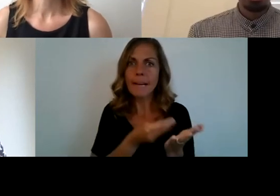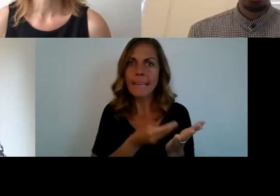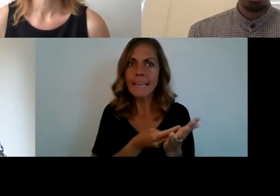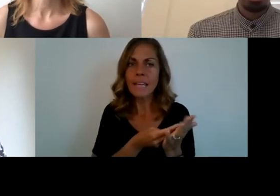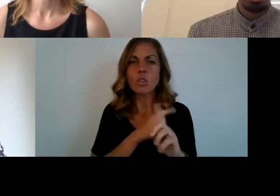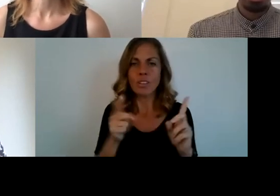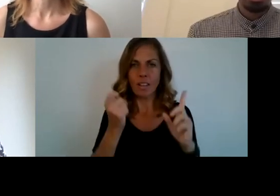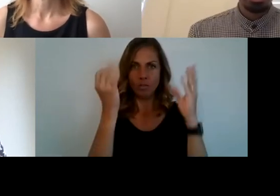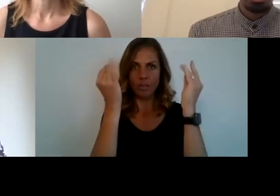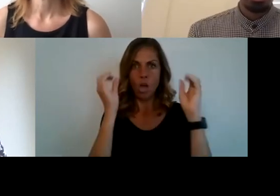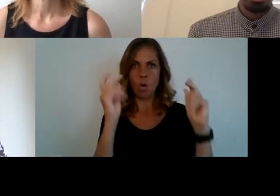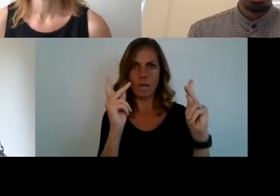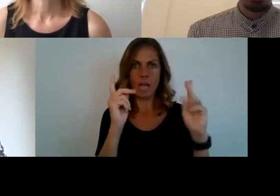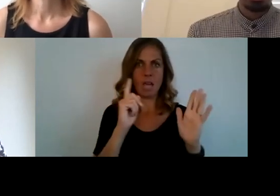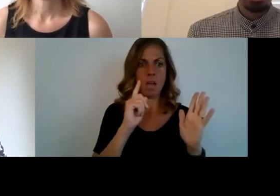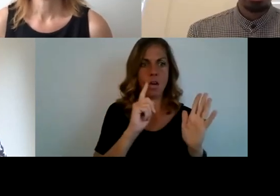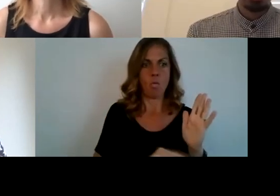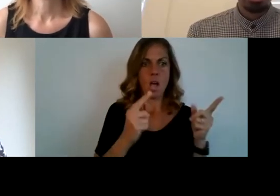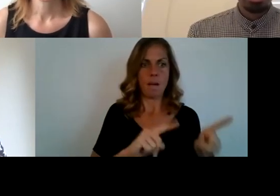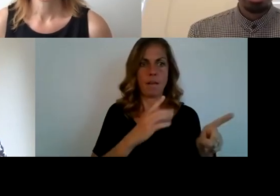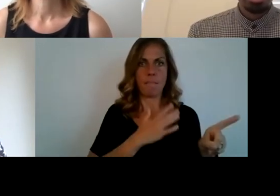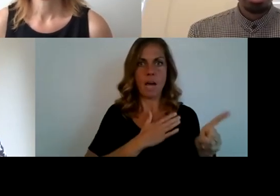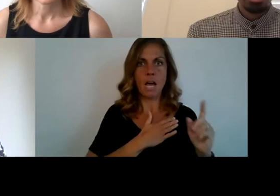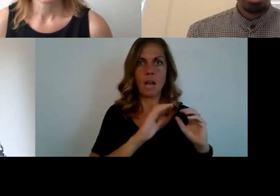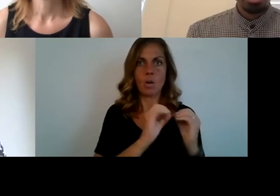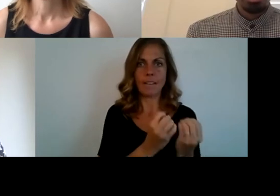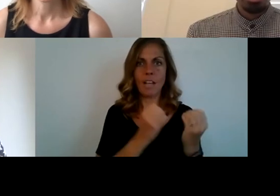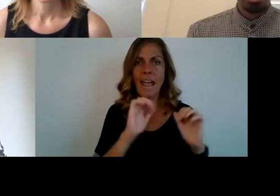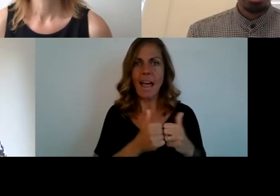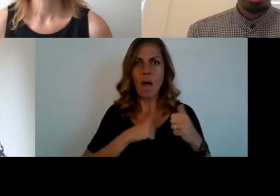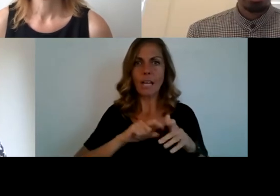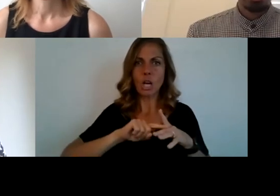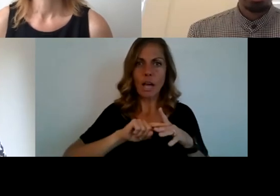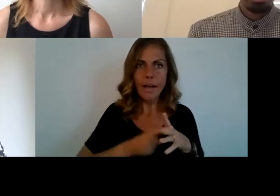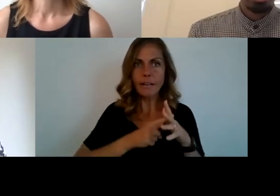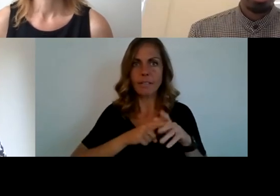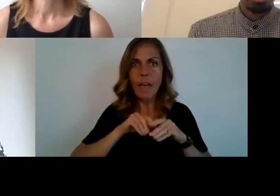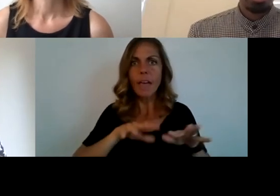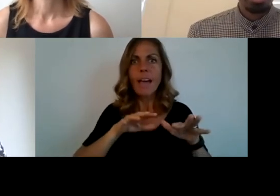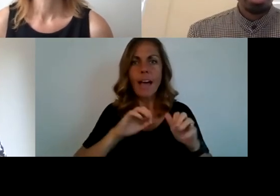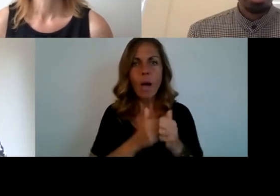organization? How do I activate them? How should I structure them, you know, in different